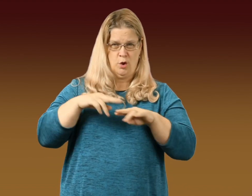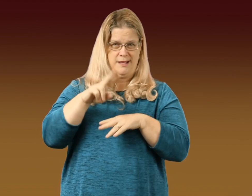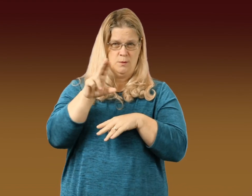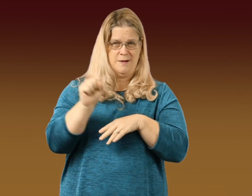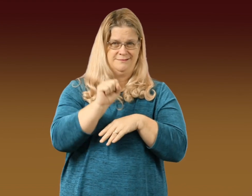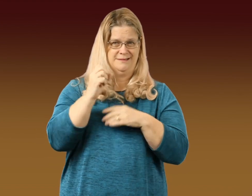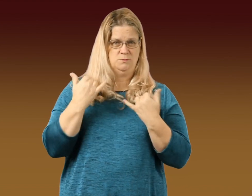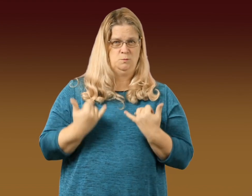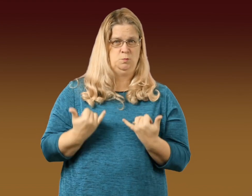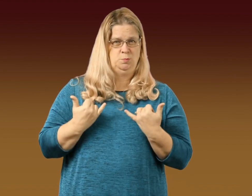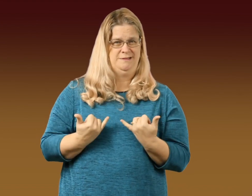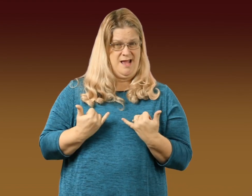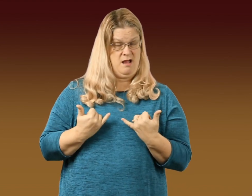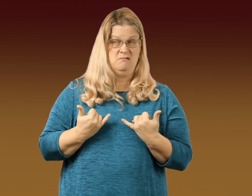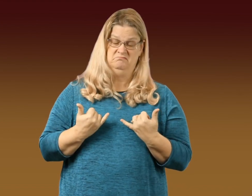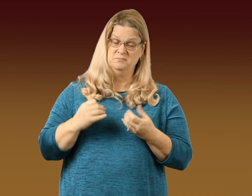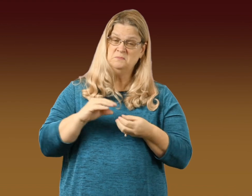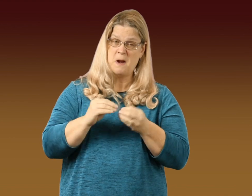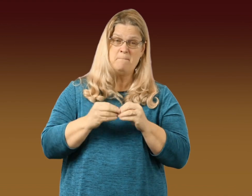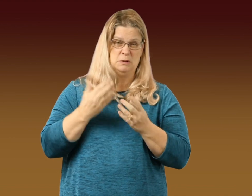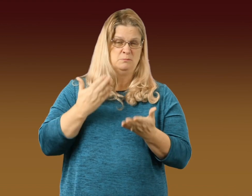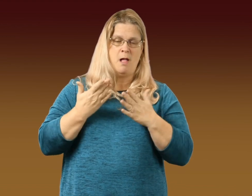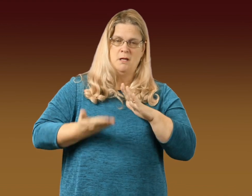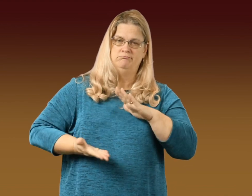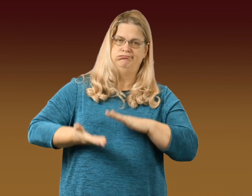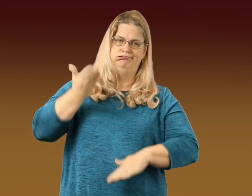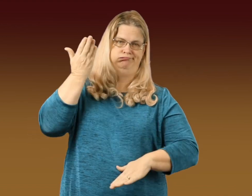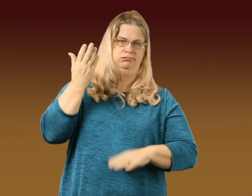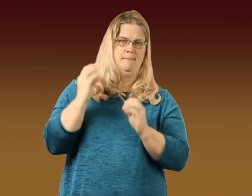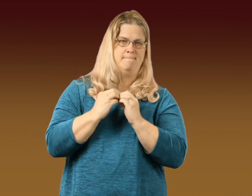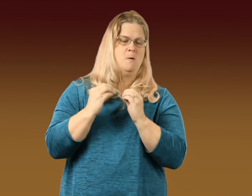If we look at the United States today, those numbers are probably much higher.